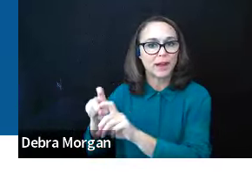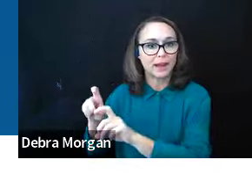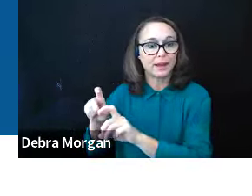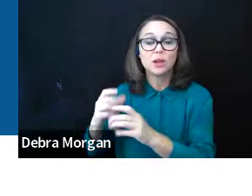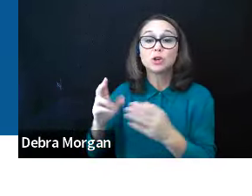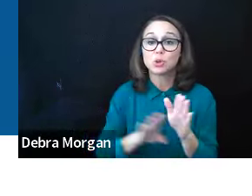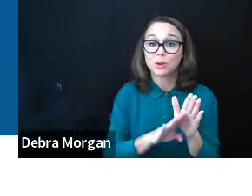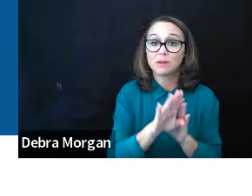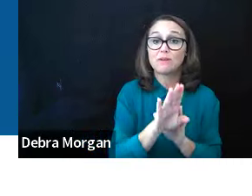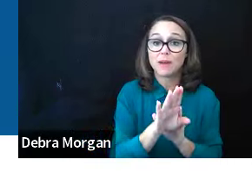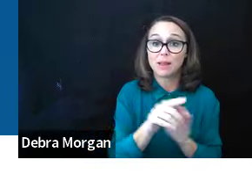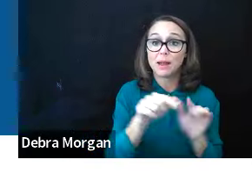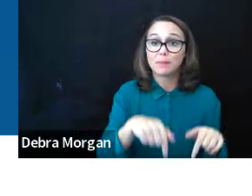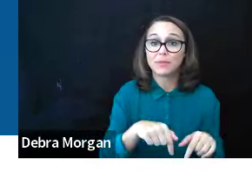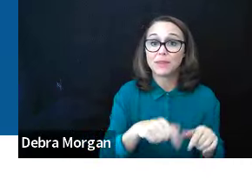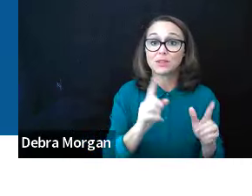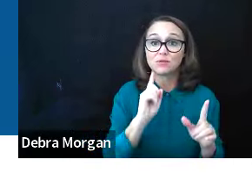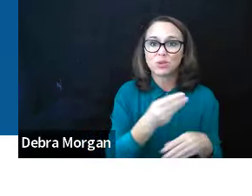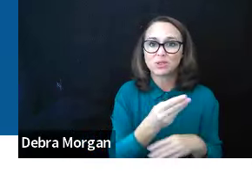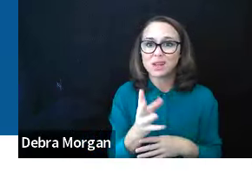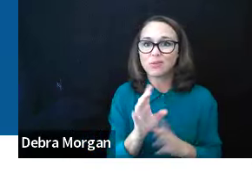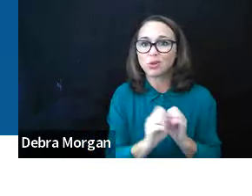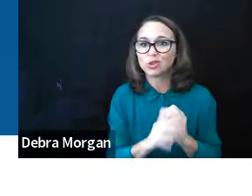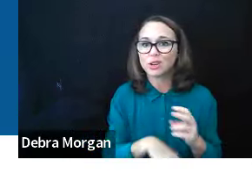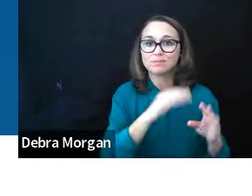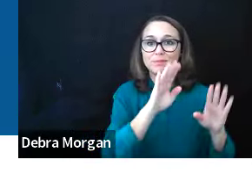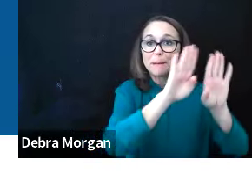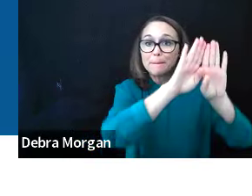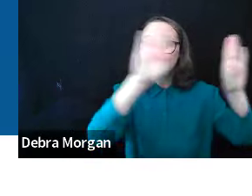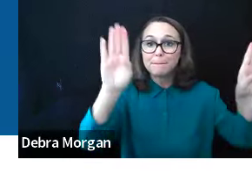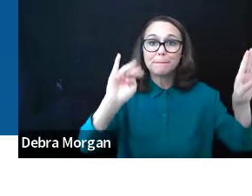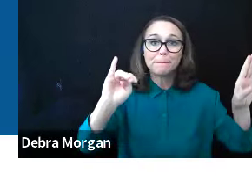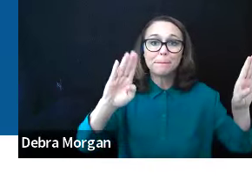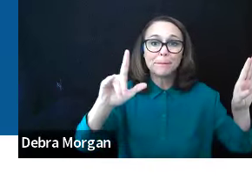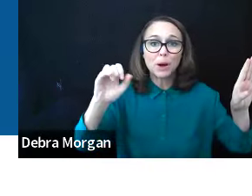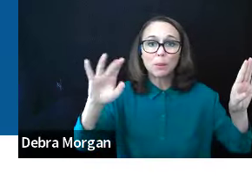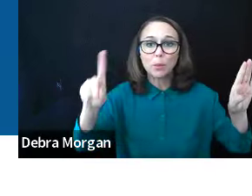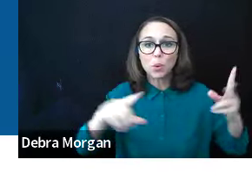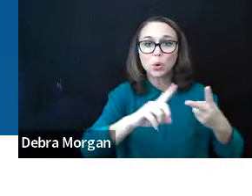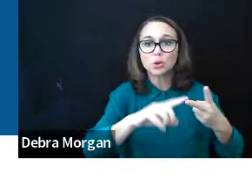communications channels, including billboards, Google display, social media, radio and print,